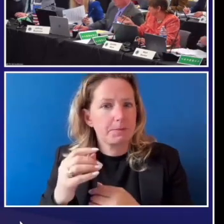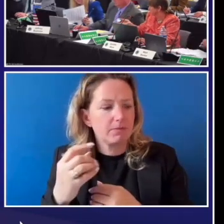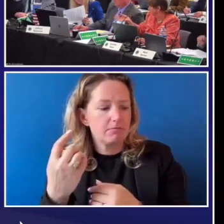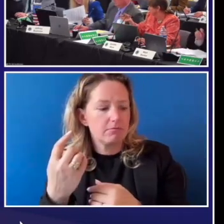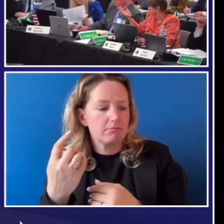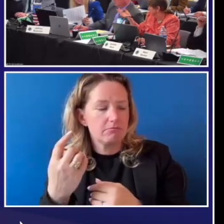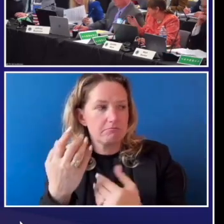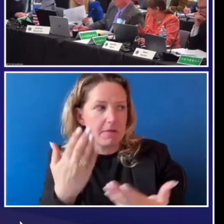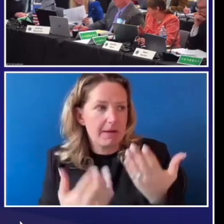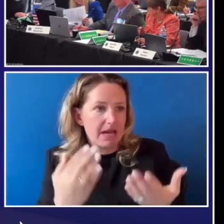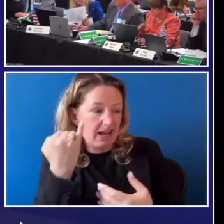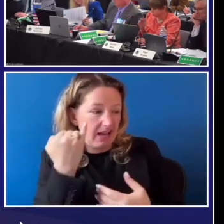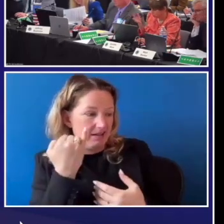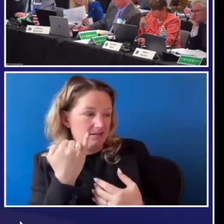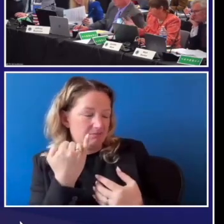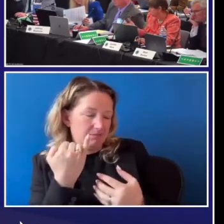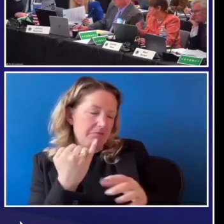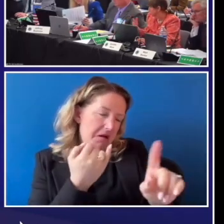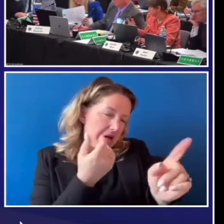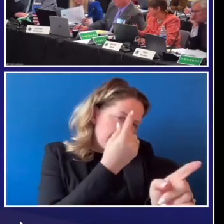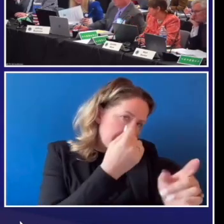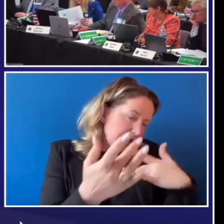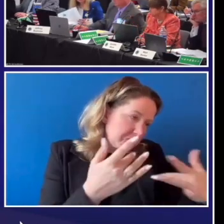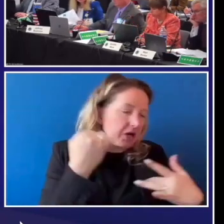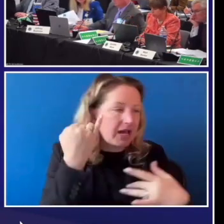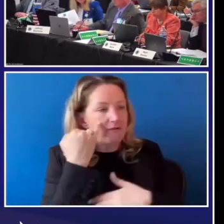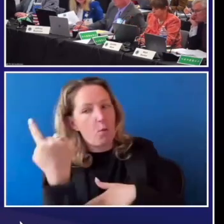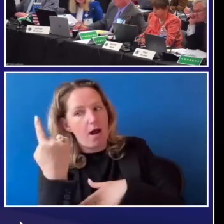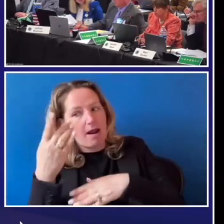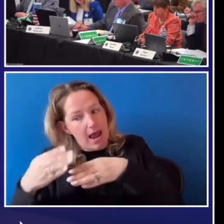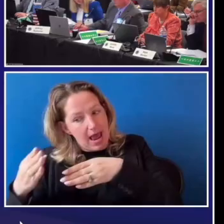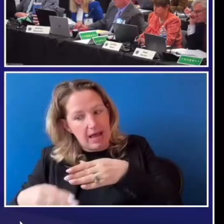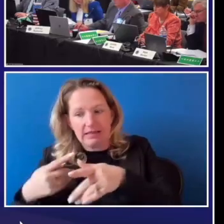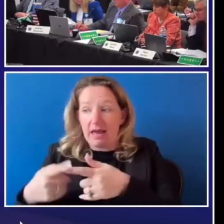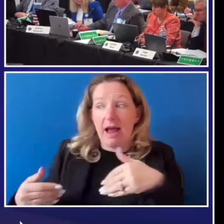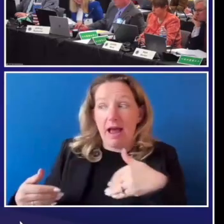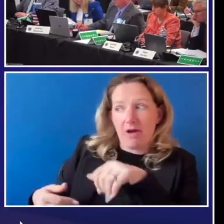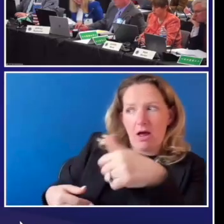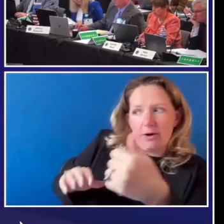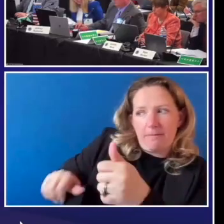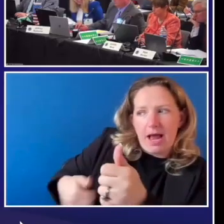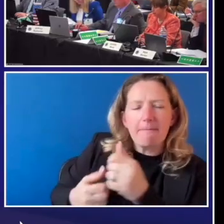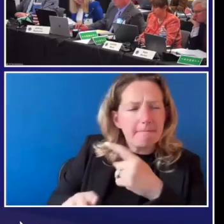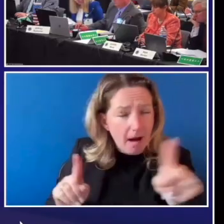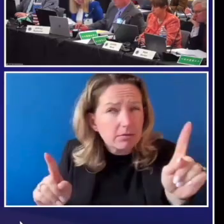they have another one, but there are reasons to have multiple accreditation. And so I support the concept, but again, I have the same issue